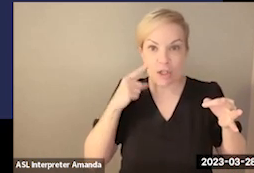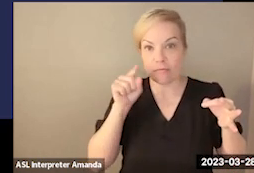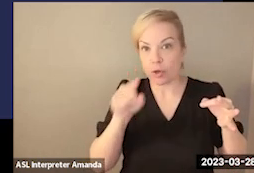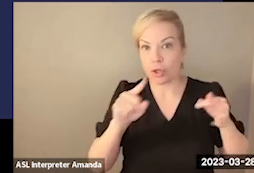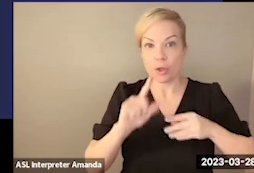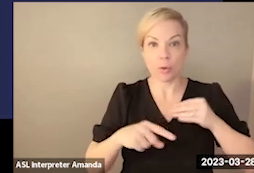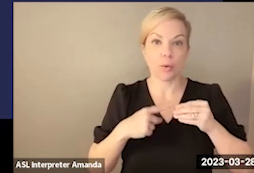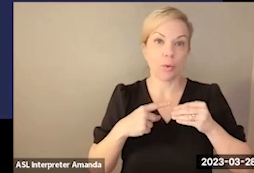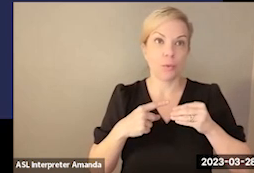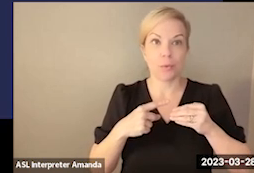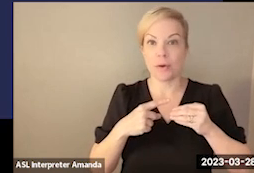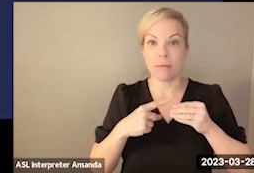Debbie Stine, Science & Technology Policy Academy: that t 32 grant.